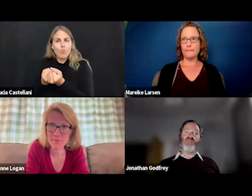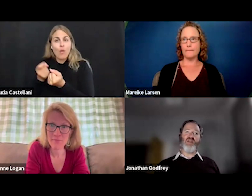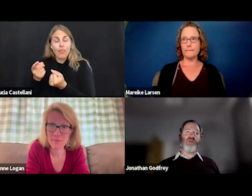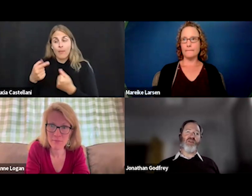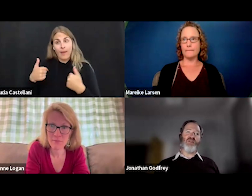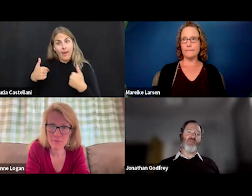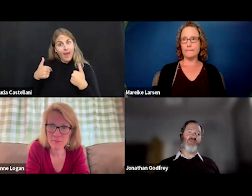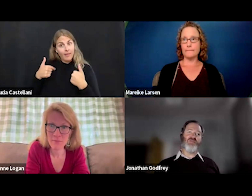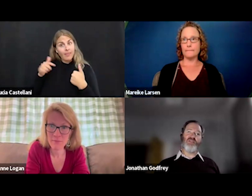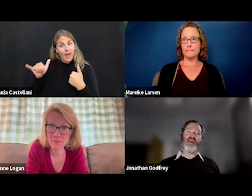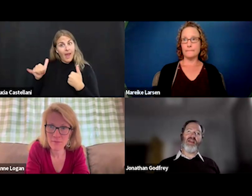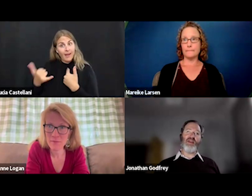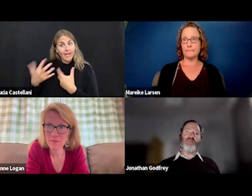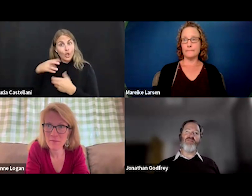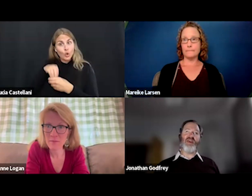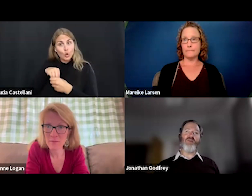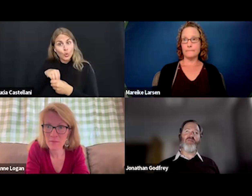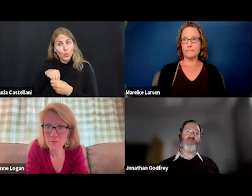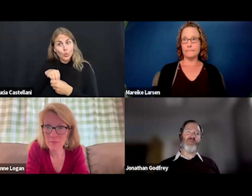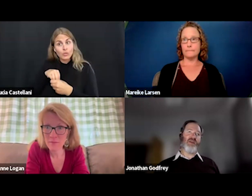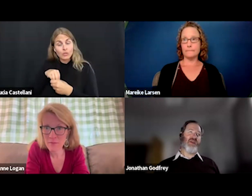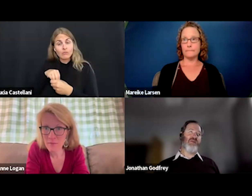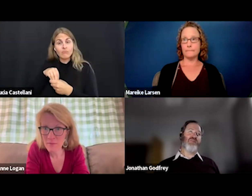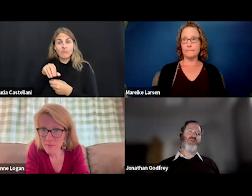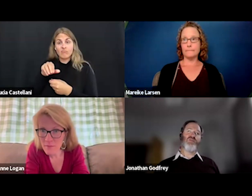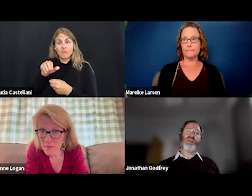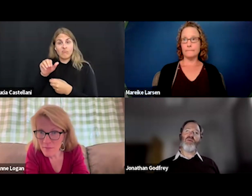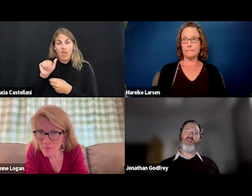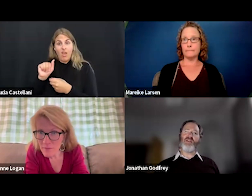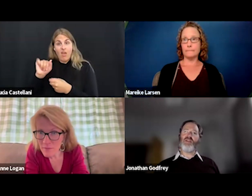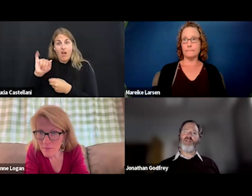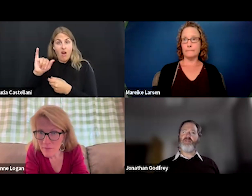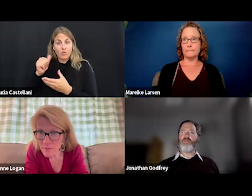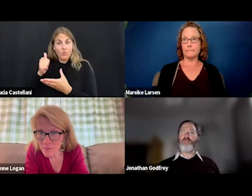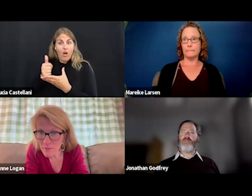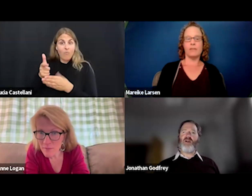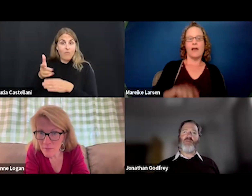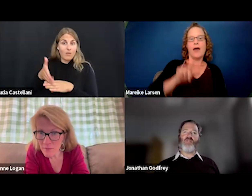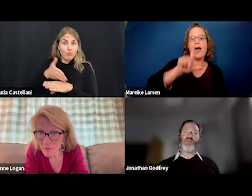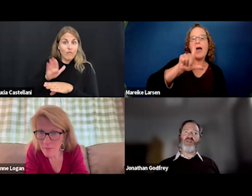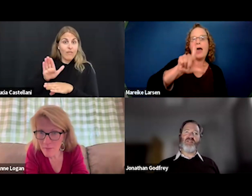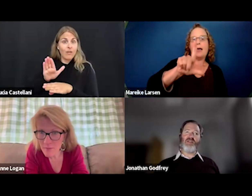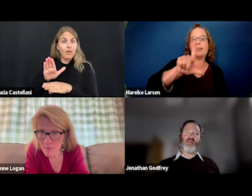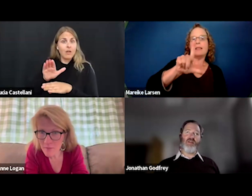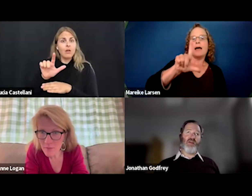if they want to use LLM them to help them improve their work, I'm good with it.